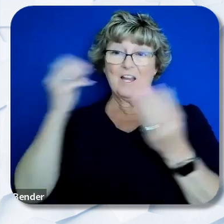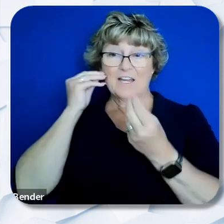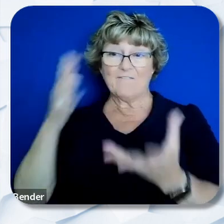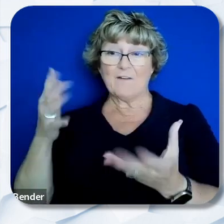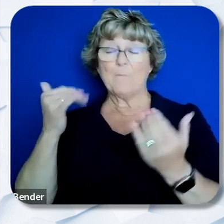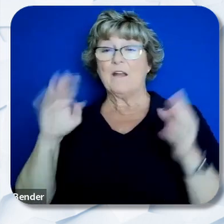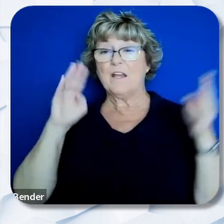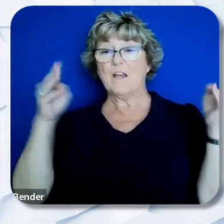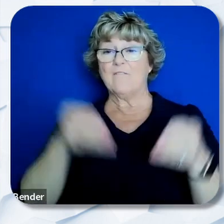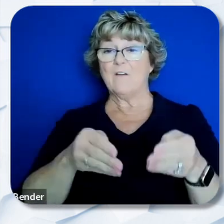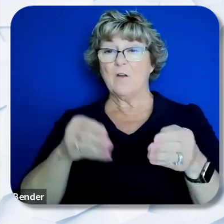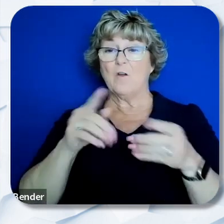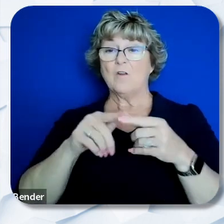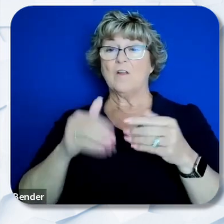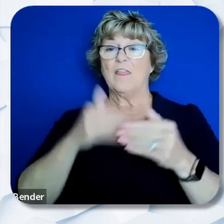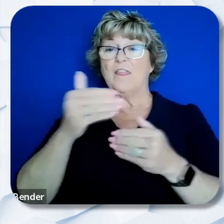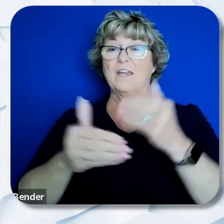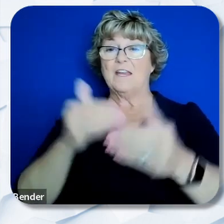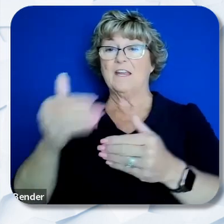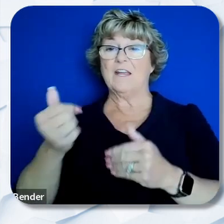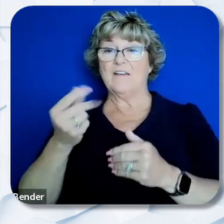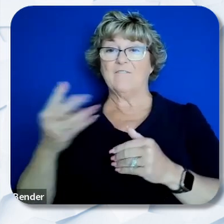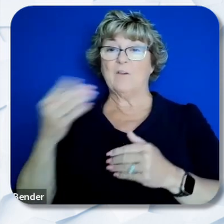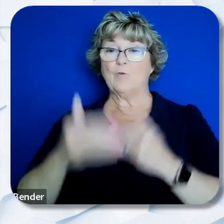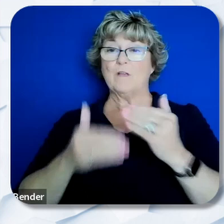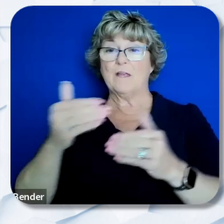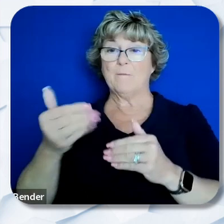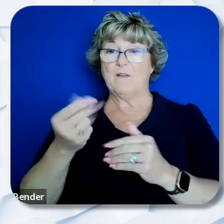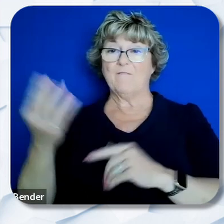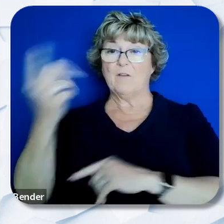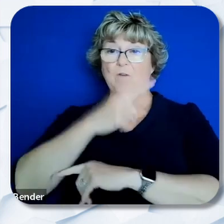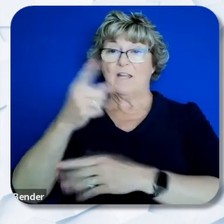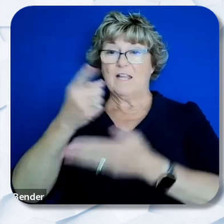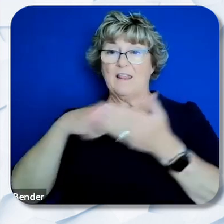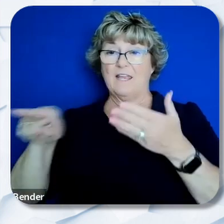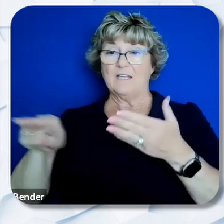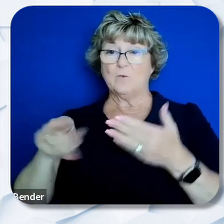focus on taking the next few steps over the next couple of days next week. So you want